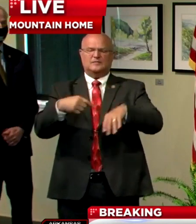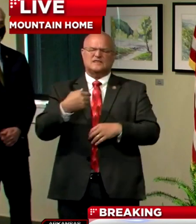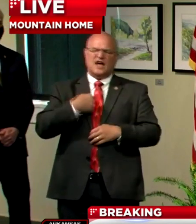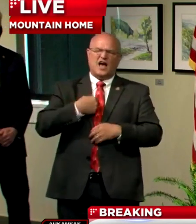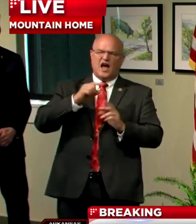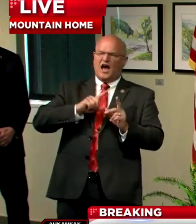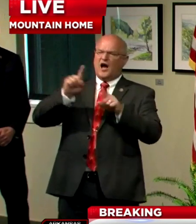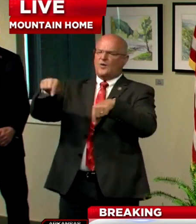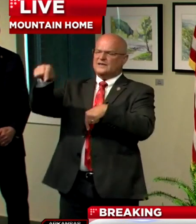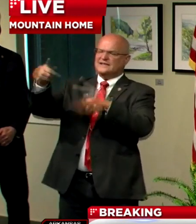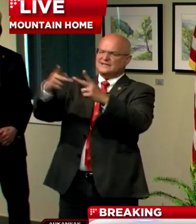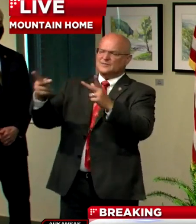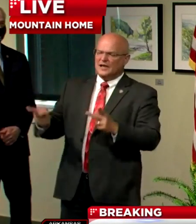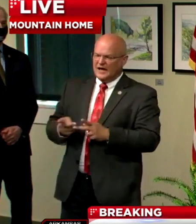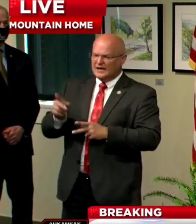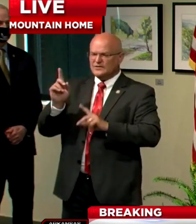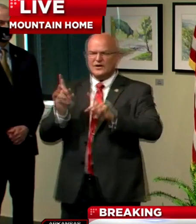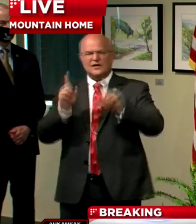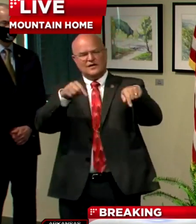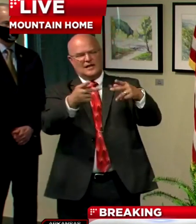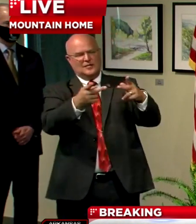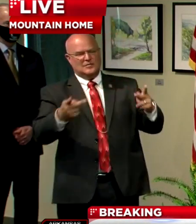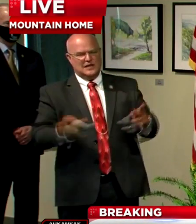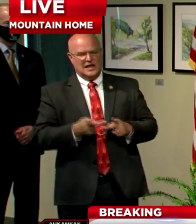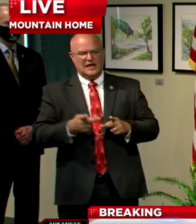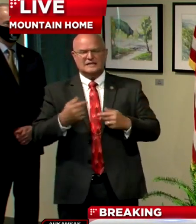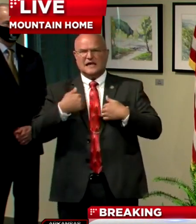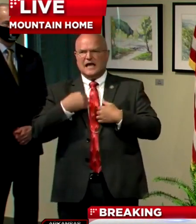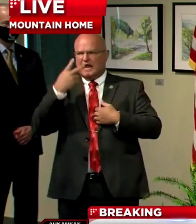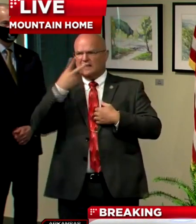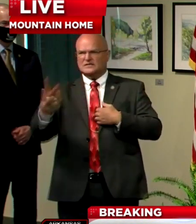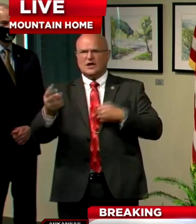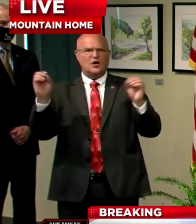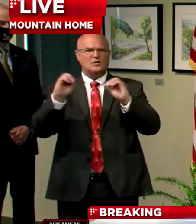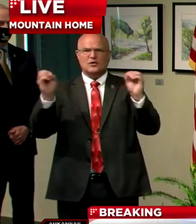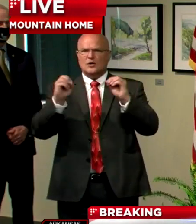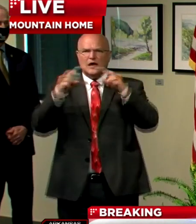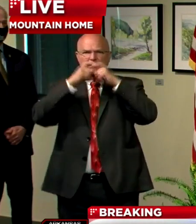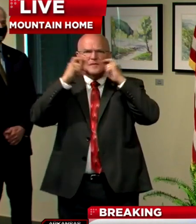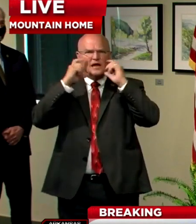THOSE MEASURES OURSELVES BUT ALSO TO REMIND ONE ANOTHER. I GET A LOT OF EMAILS PEOPLE